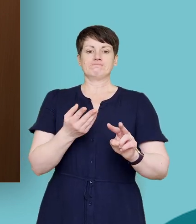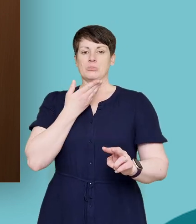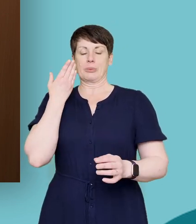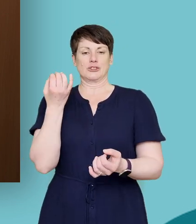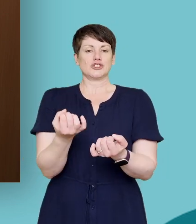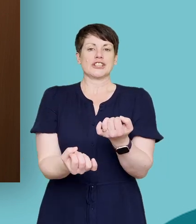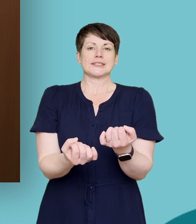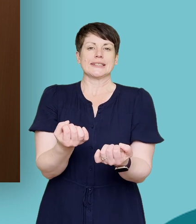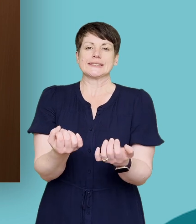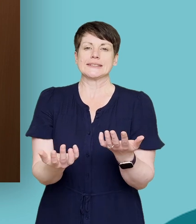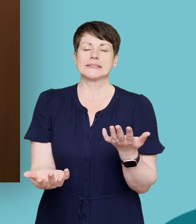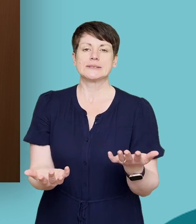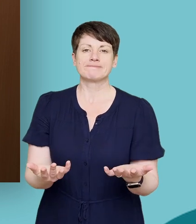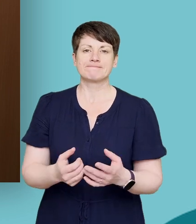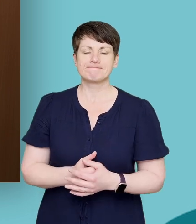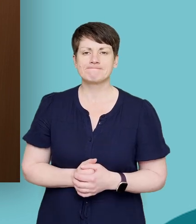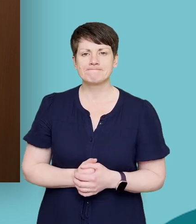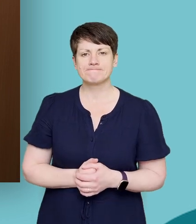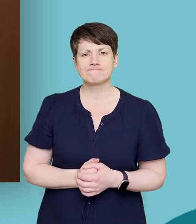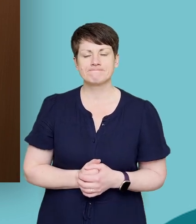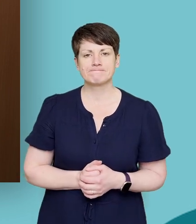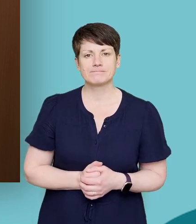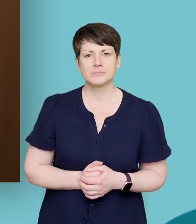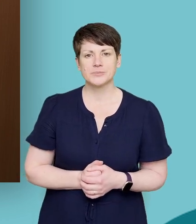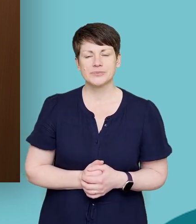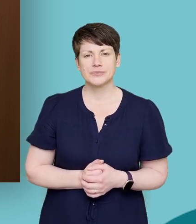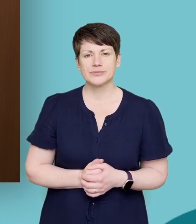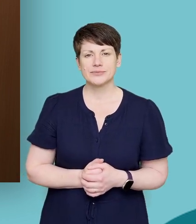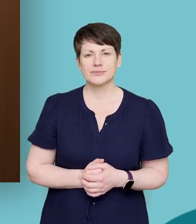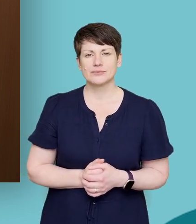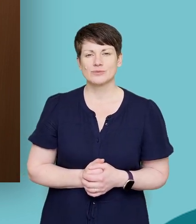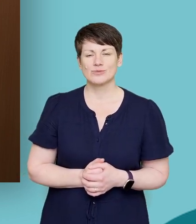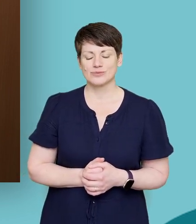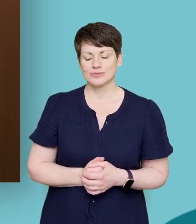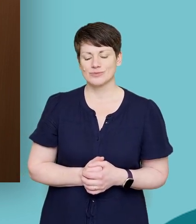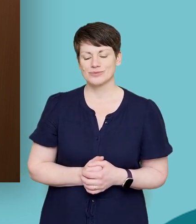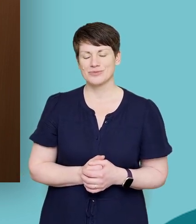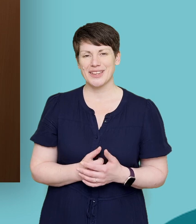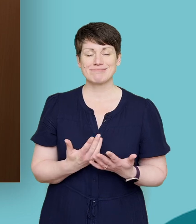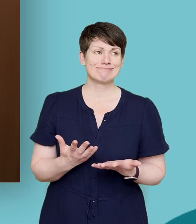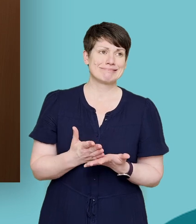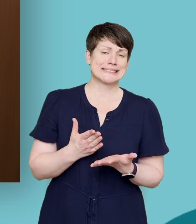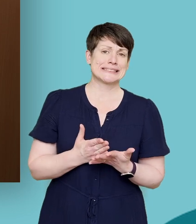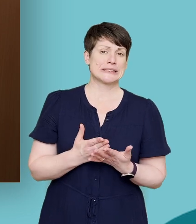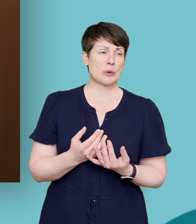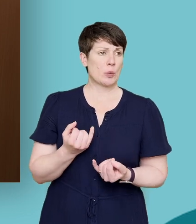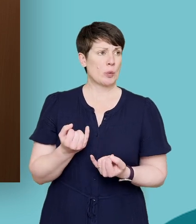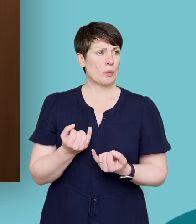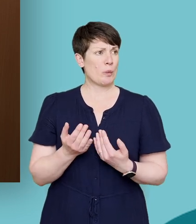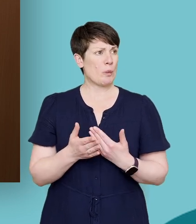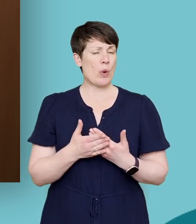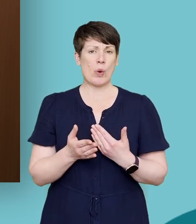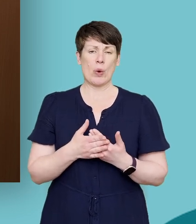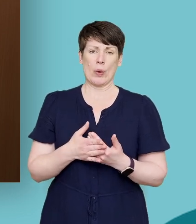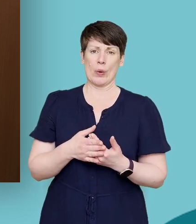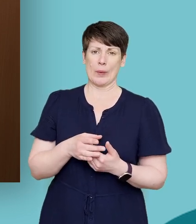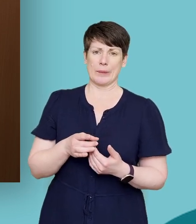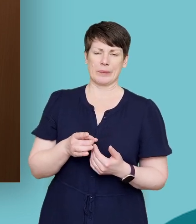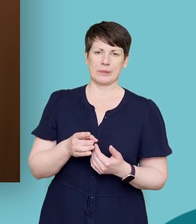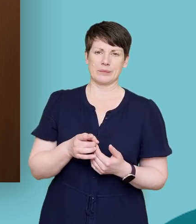And I suppose even more so because someone who's not experiencing the injustice